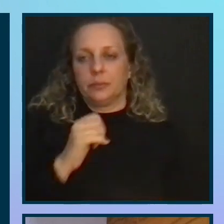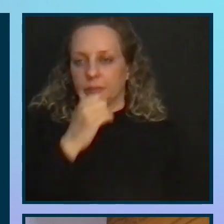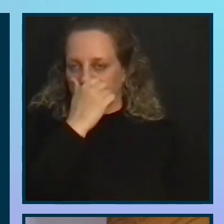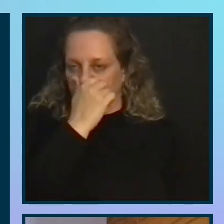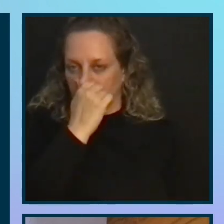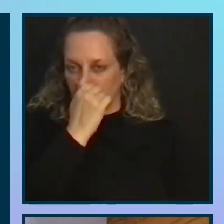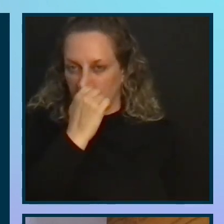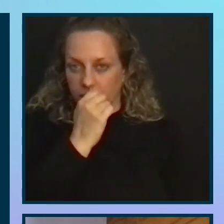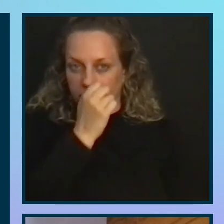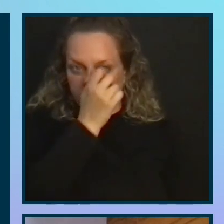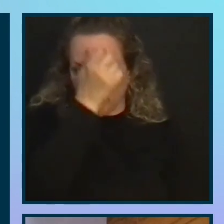[Announcer] The GEL demo.